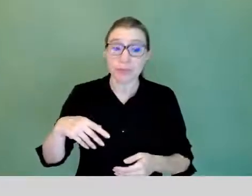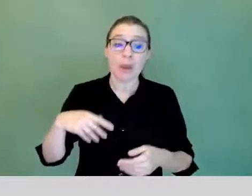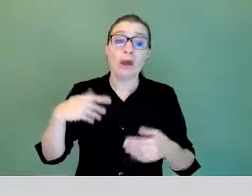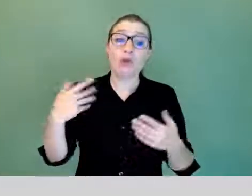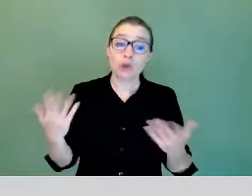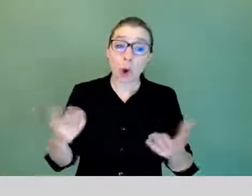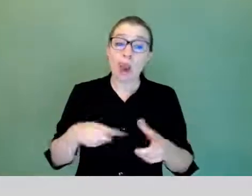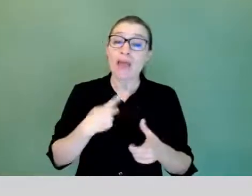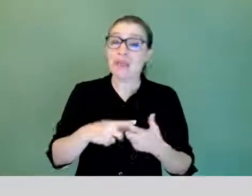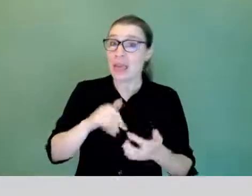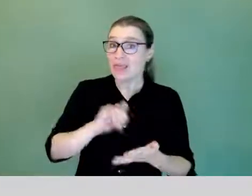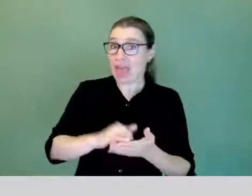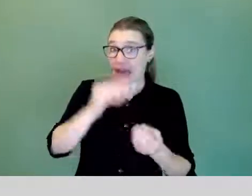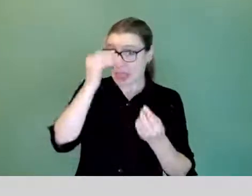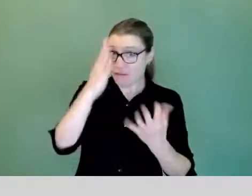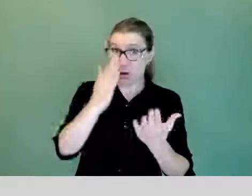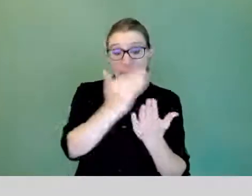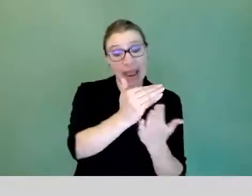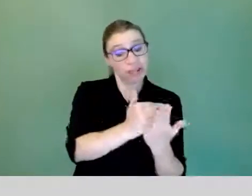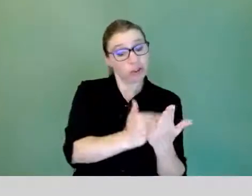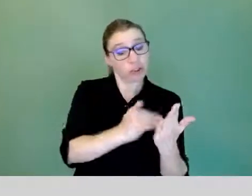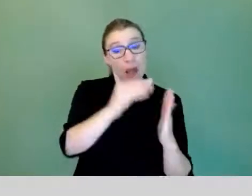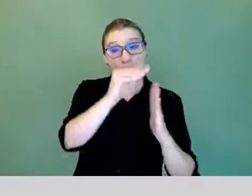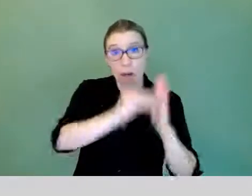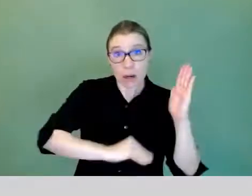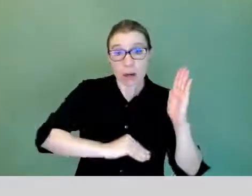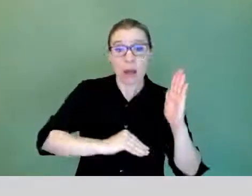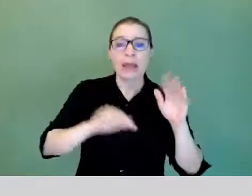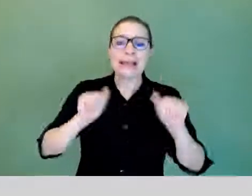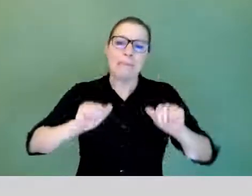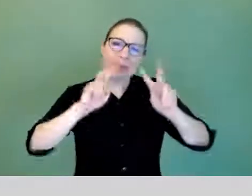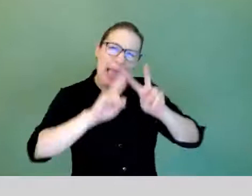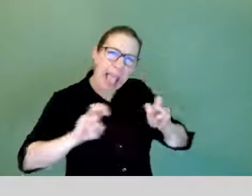so that this information, so that this collected information can be analyzed